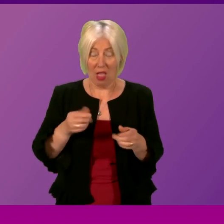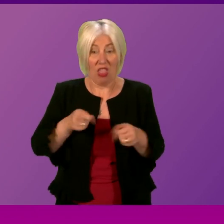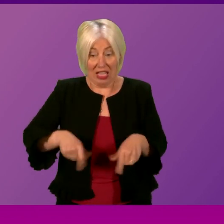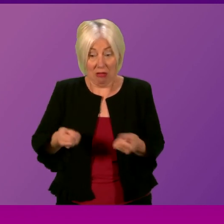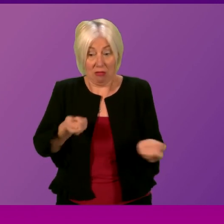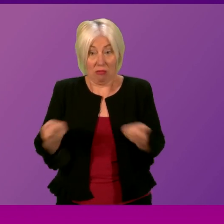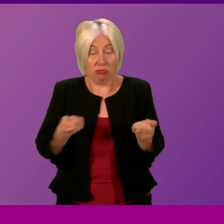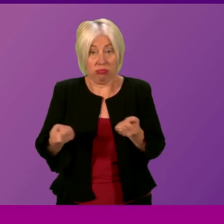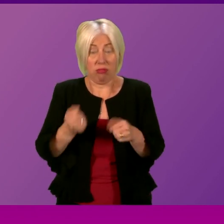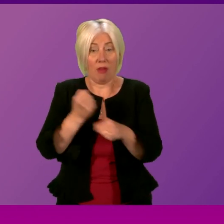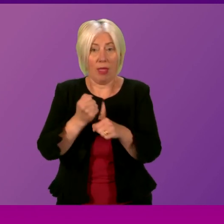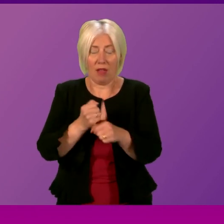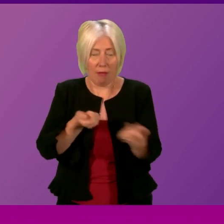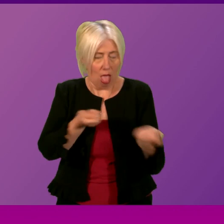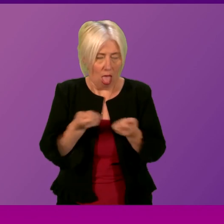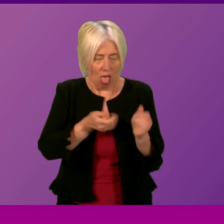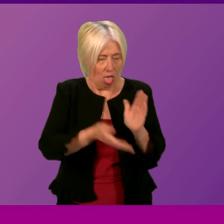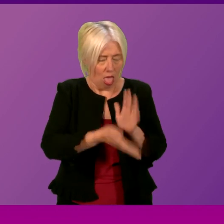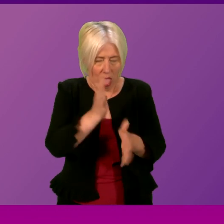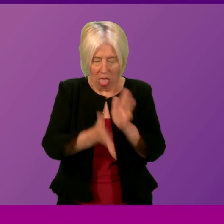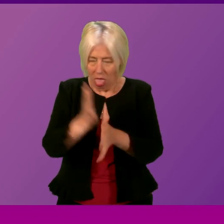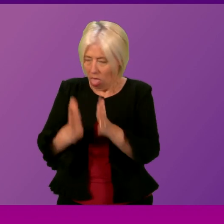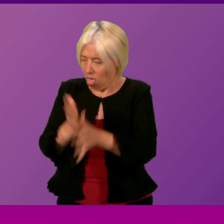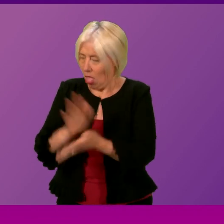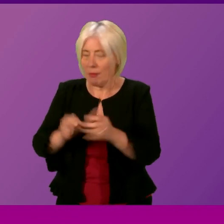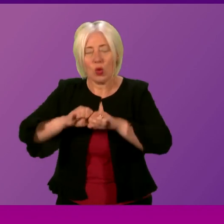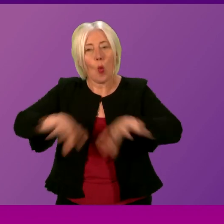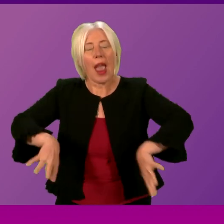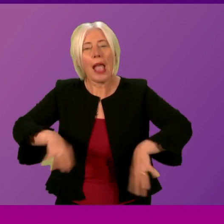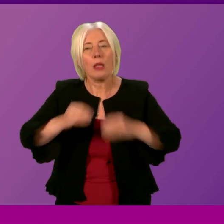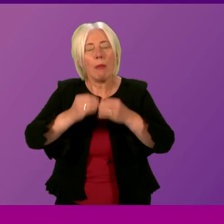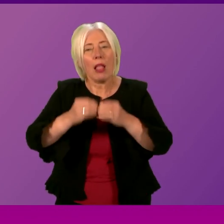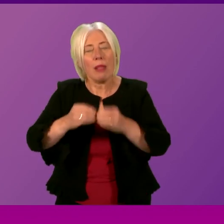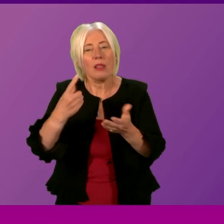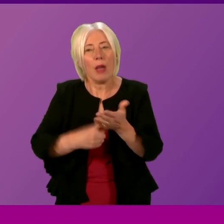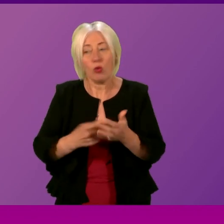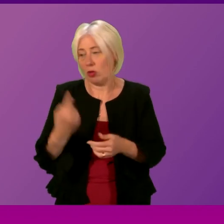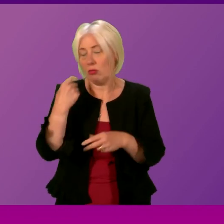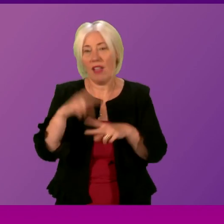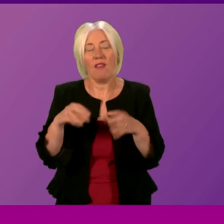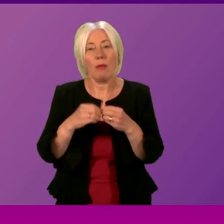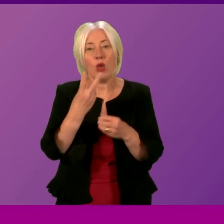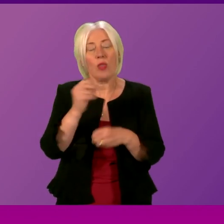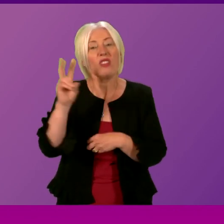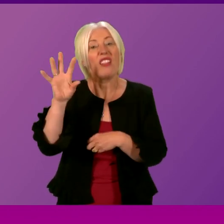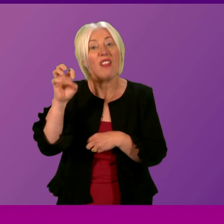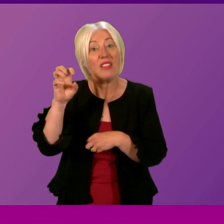we see mismanagement leading to billions of pounds-worth of waste. In February 2015, the then Cabinet Secretary for Health and Social Care, Shona Robison,